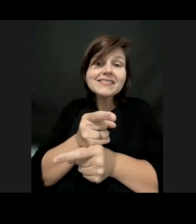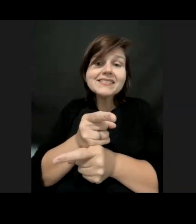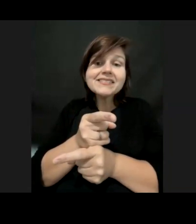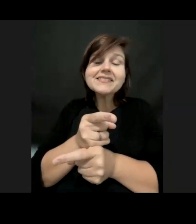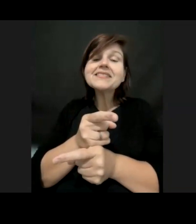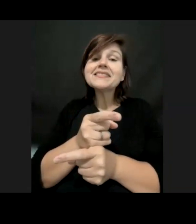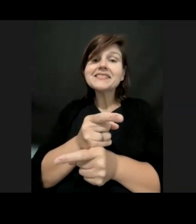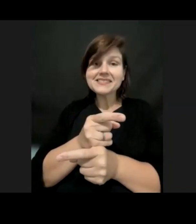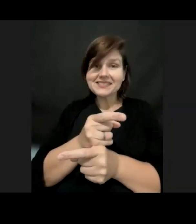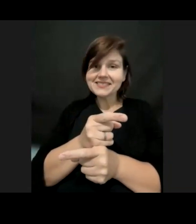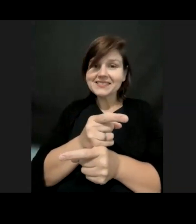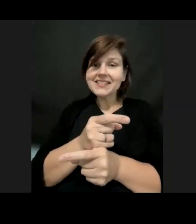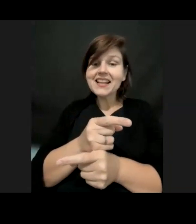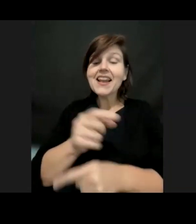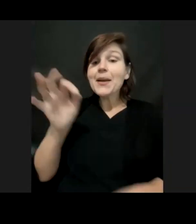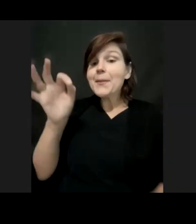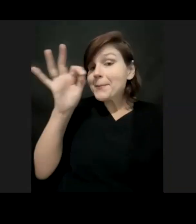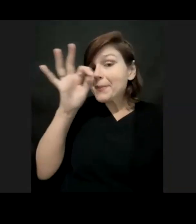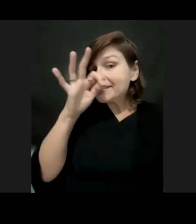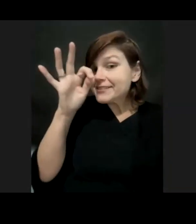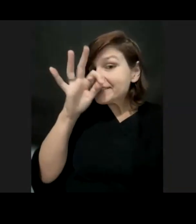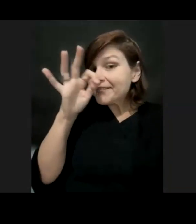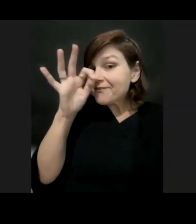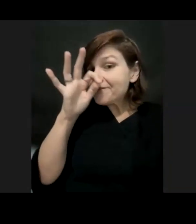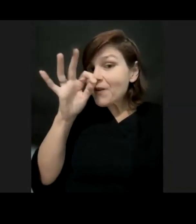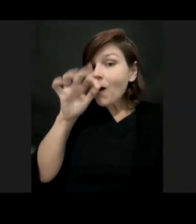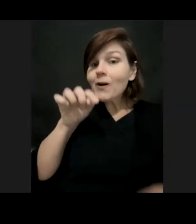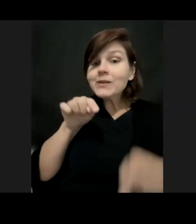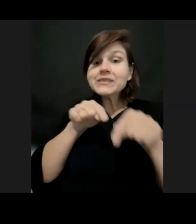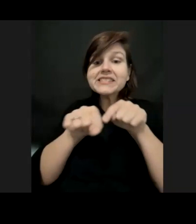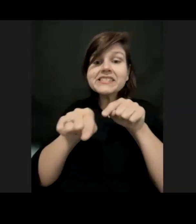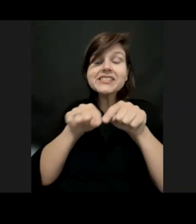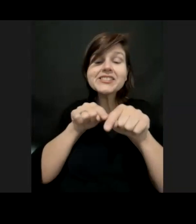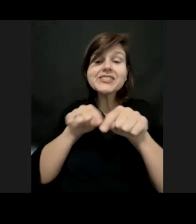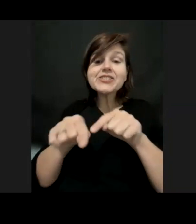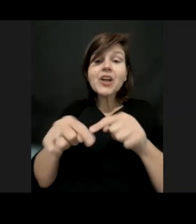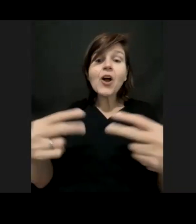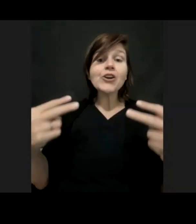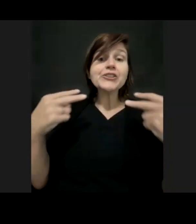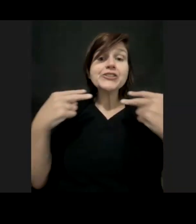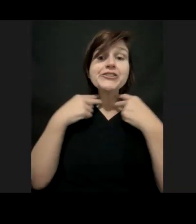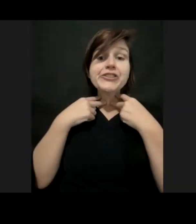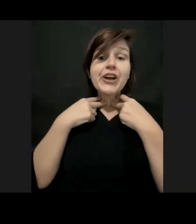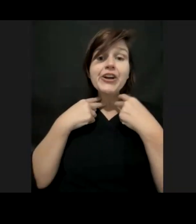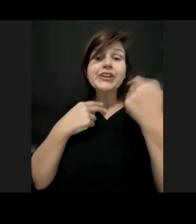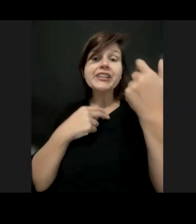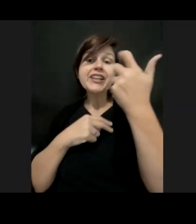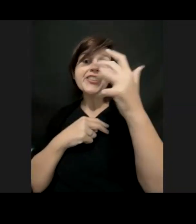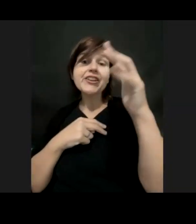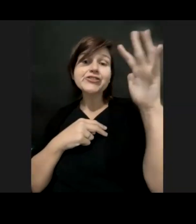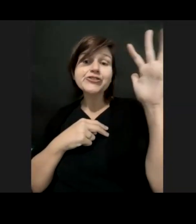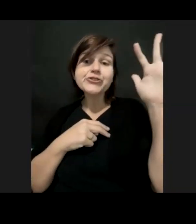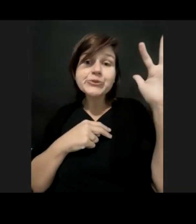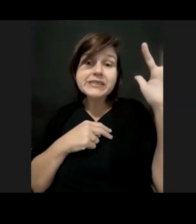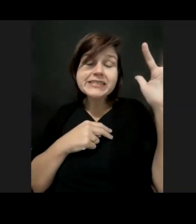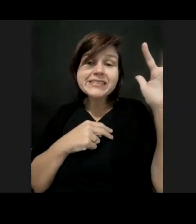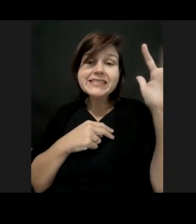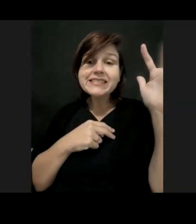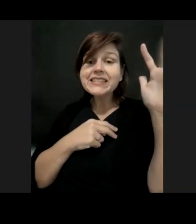∂ ∂ Mr. Socks's socks are stuck up the tree. They're cozy, bright, and colorful for the world to see.